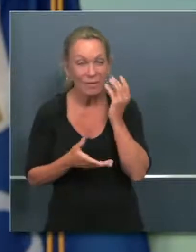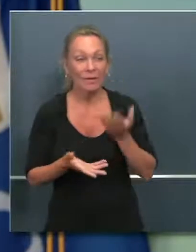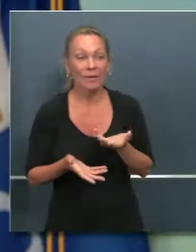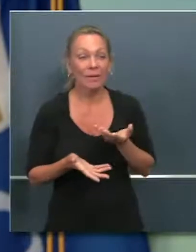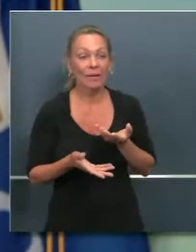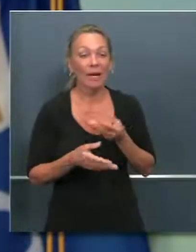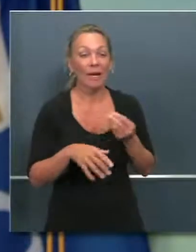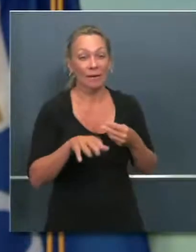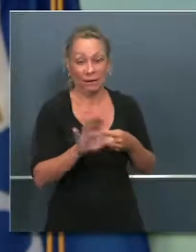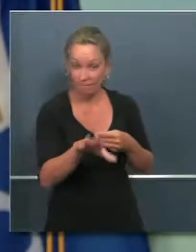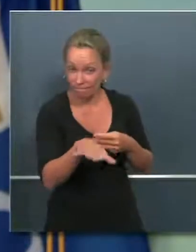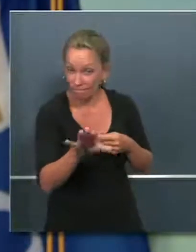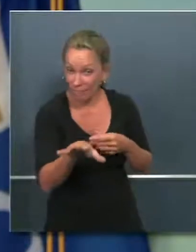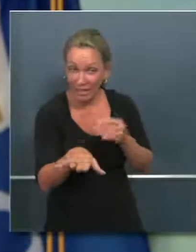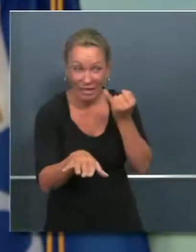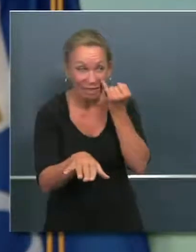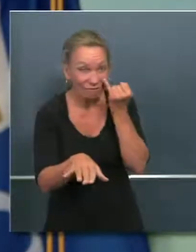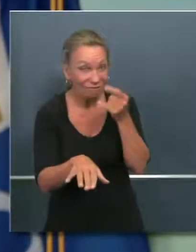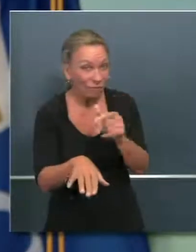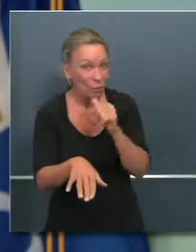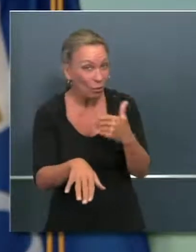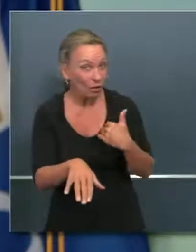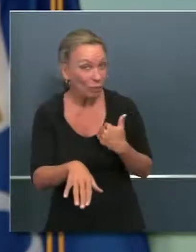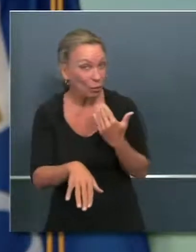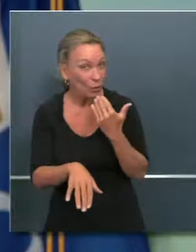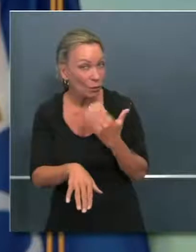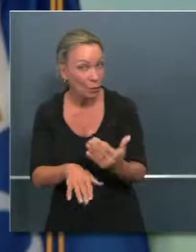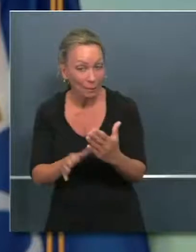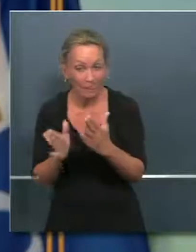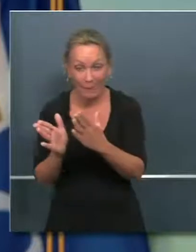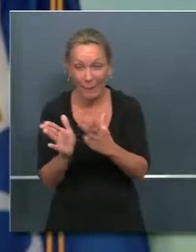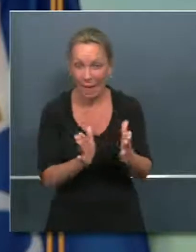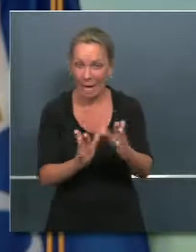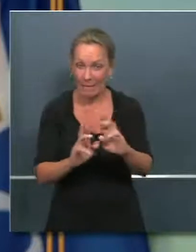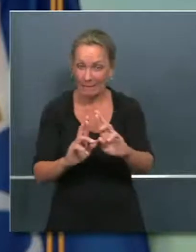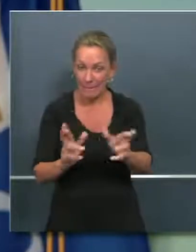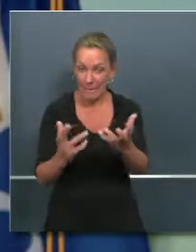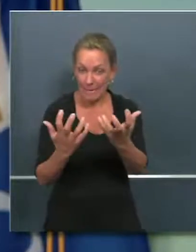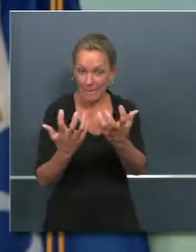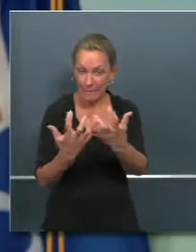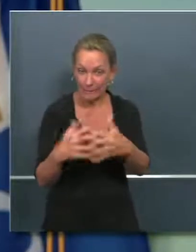tonight I highlight Imperial as we did on Friday just to underscore the unique characteristics and